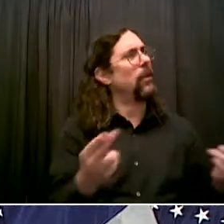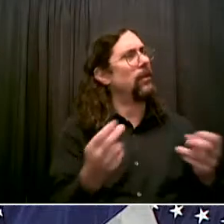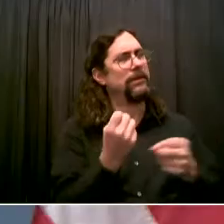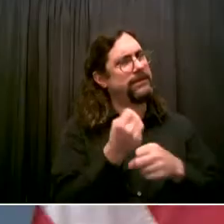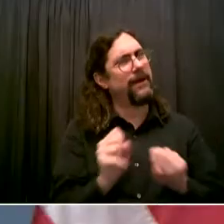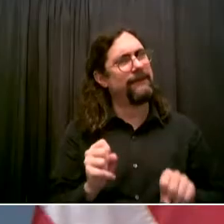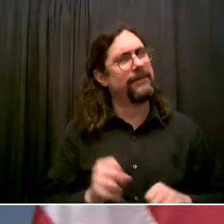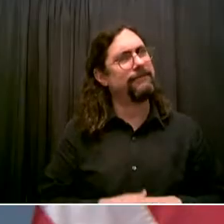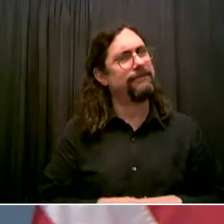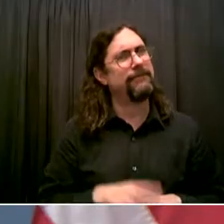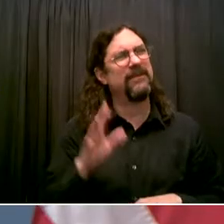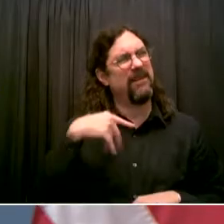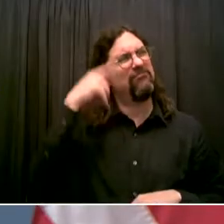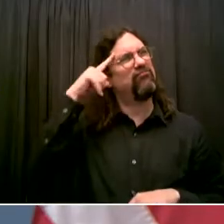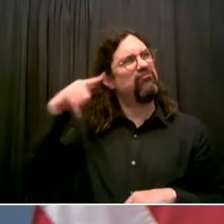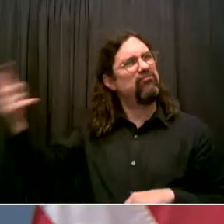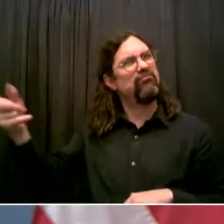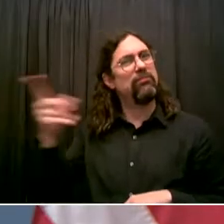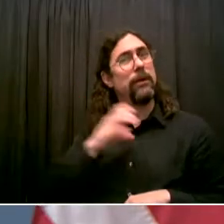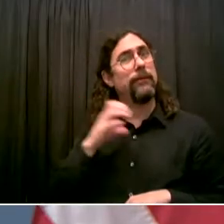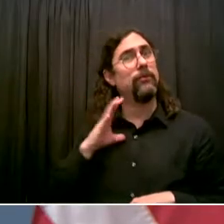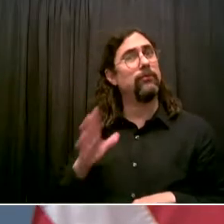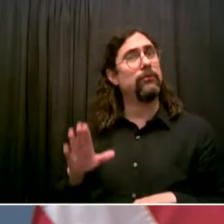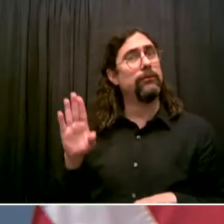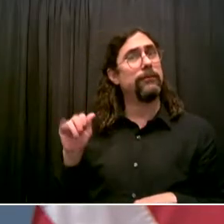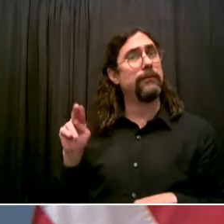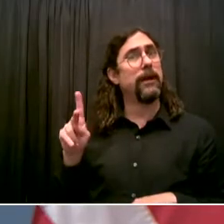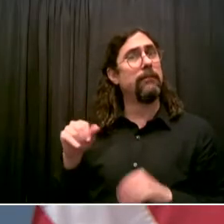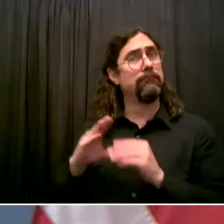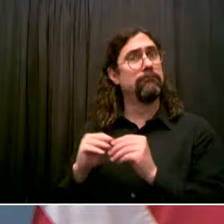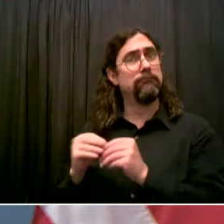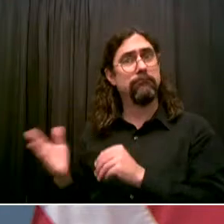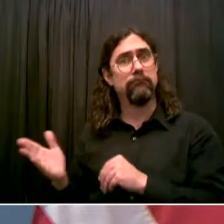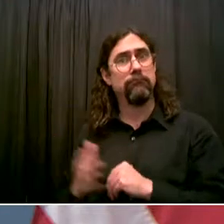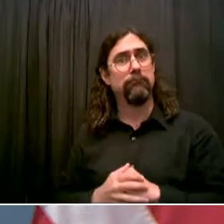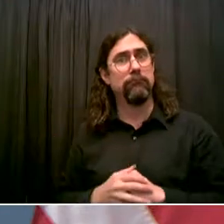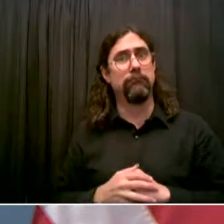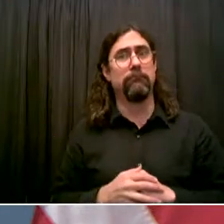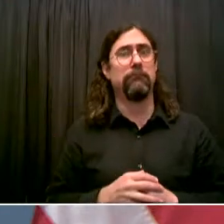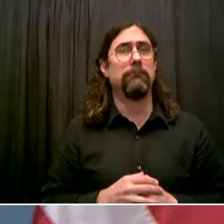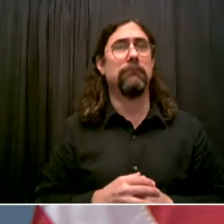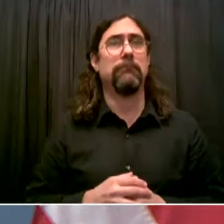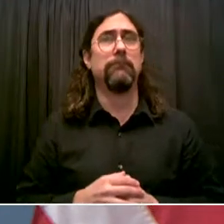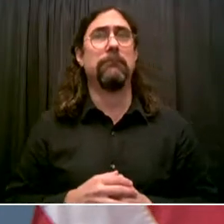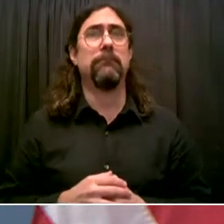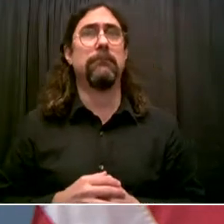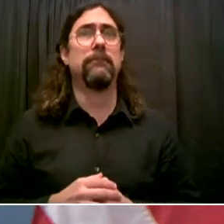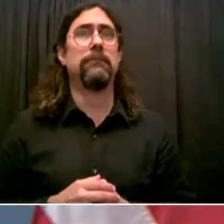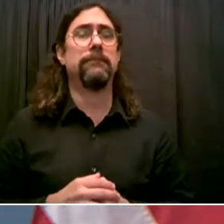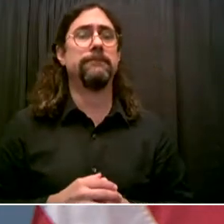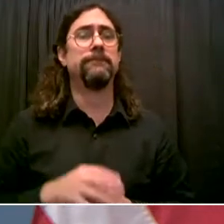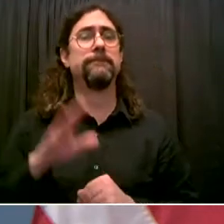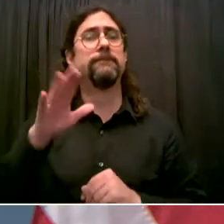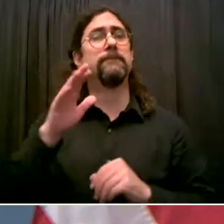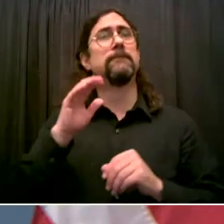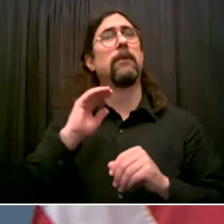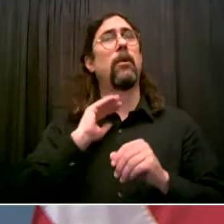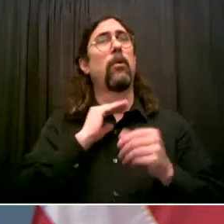HEALTH AND SAFETY MEASEURS ATHT LWIL APPLY, OF COURSE, IN SHELTERS, AS WELL. AS WE GET RID OF COVID ONCE AND FOR ALL.